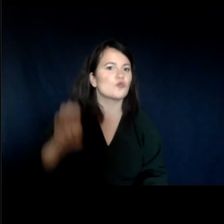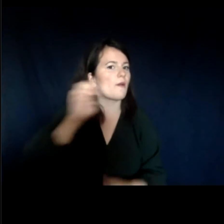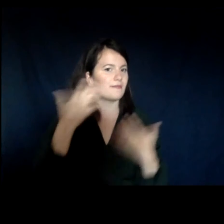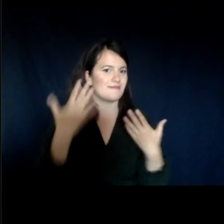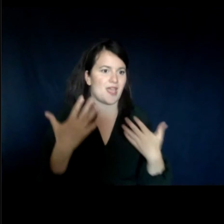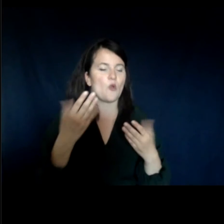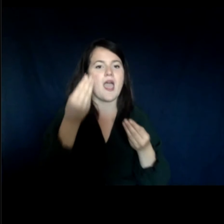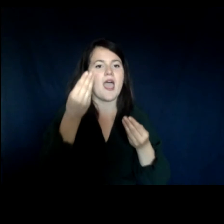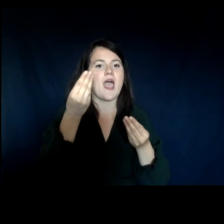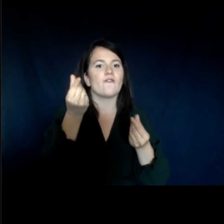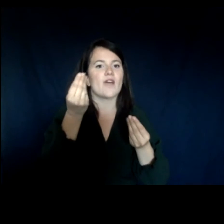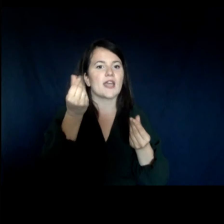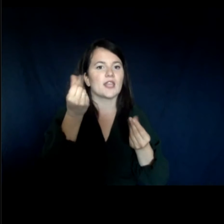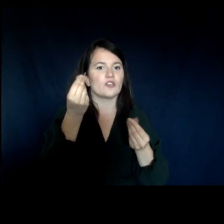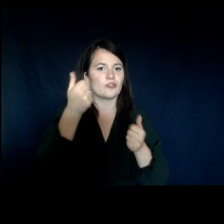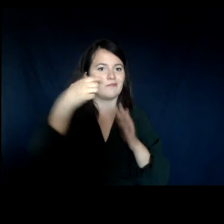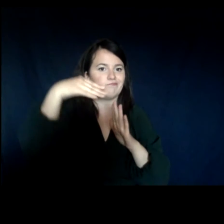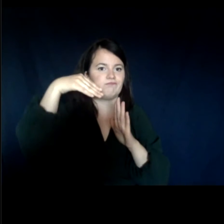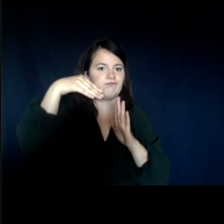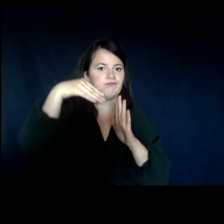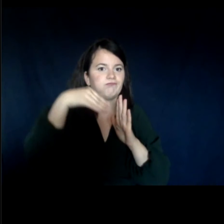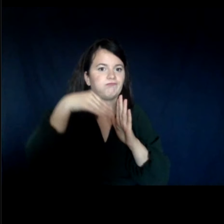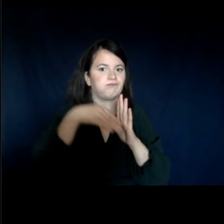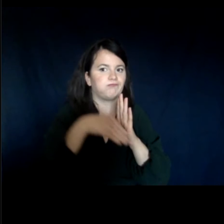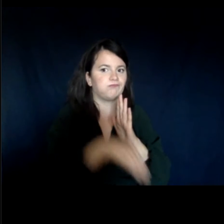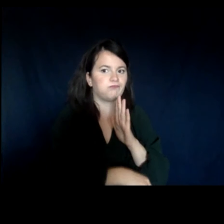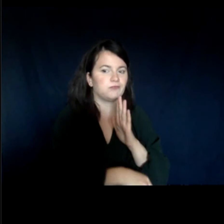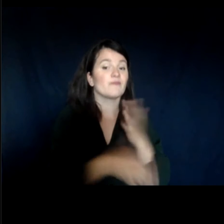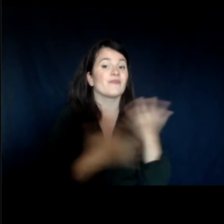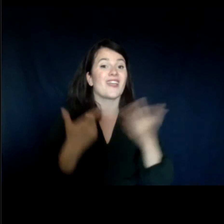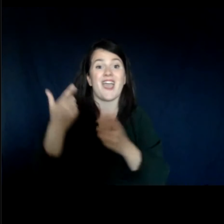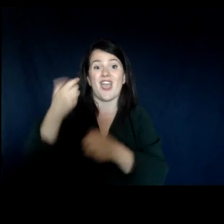with a huge unemployment rate and known for our generation.